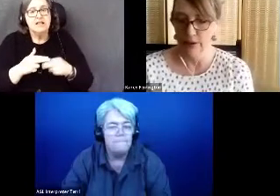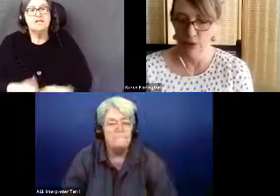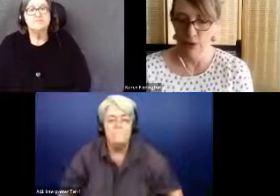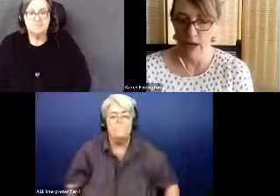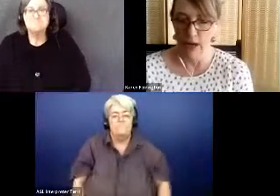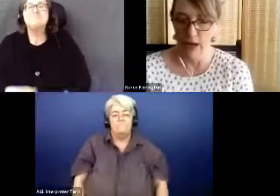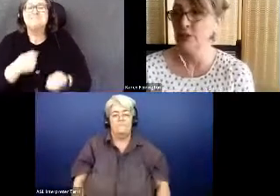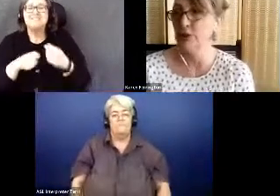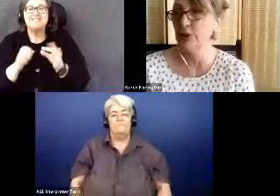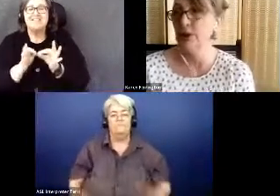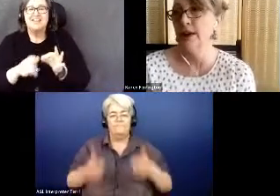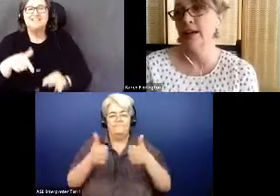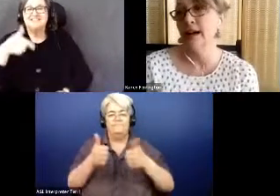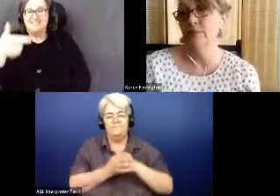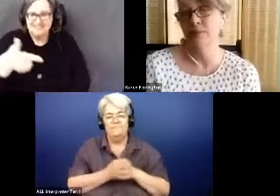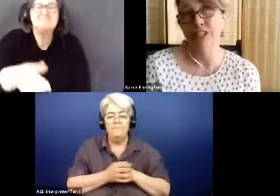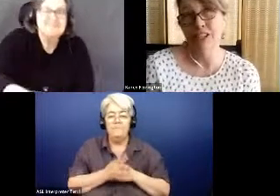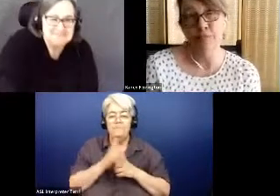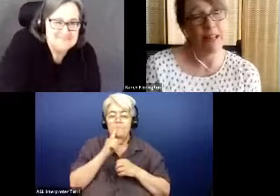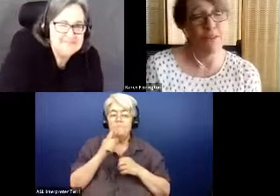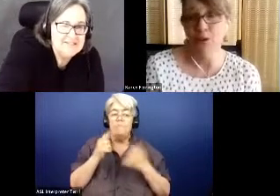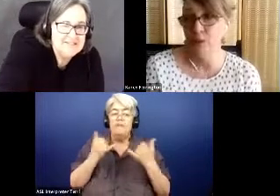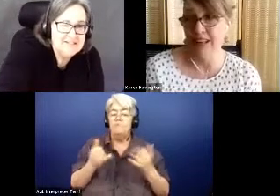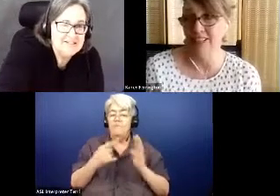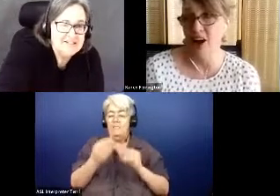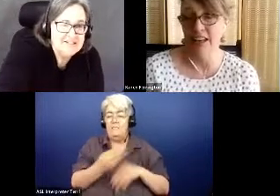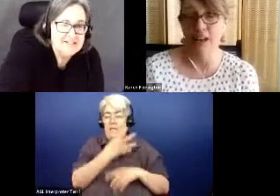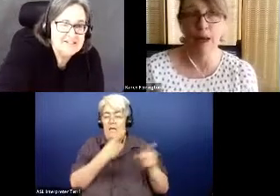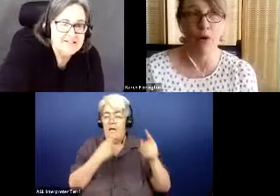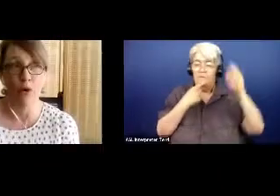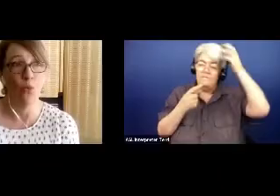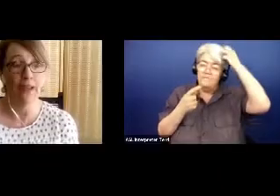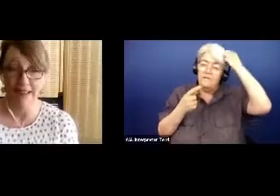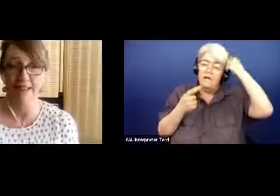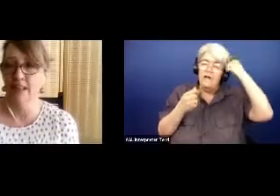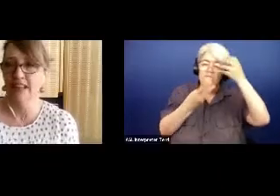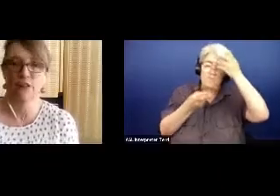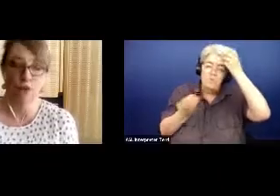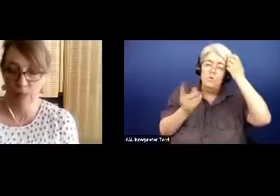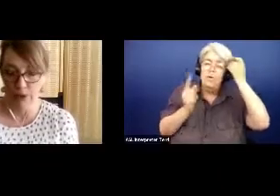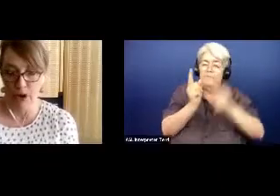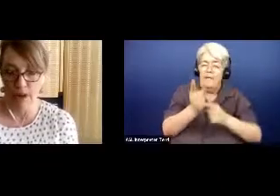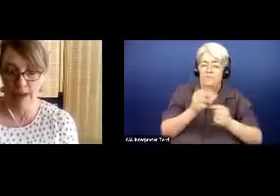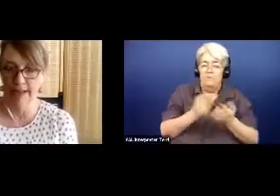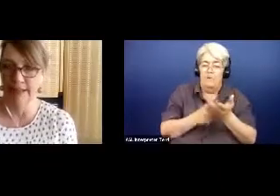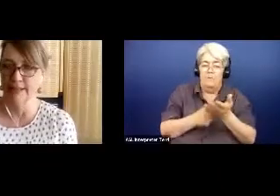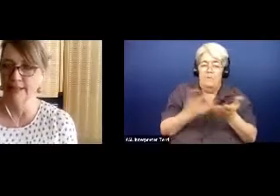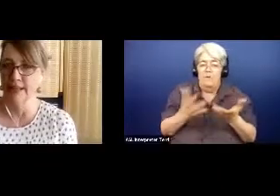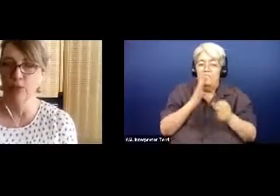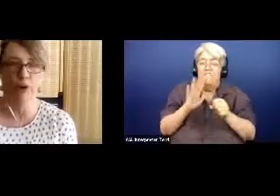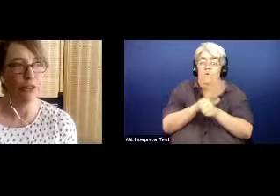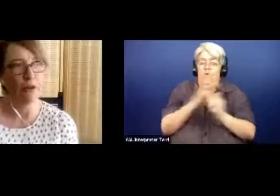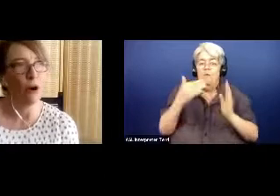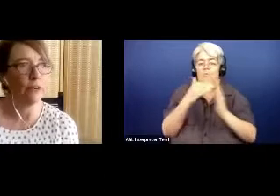to just spend a few minutes talking about what is the full protocol. And what are the